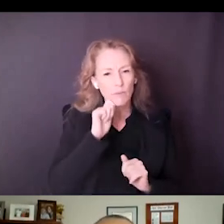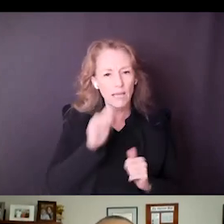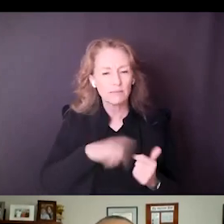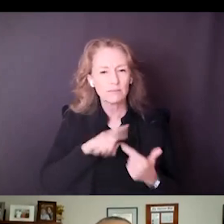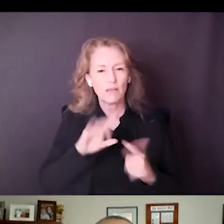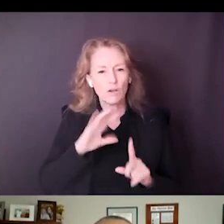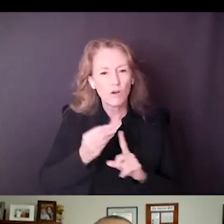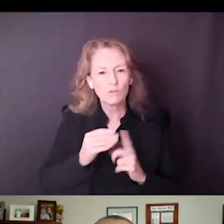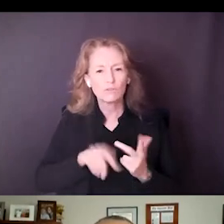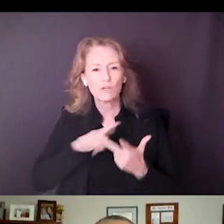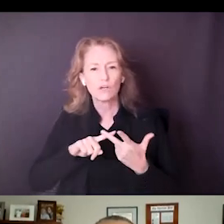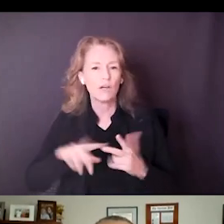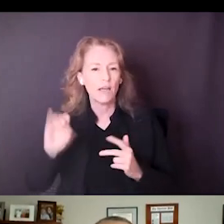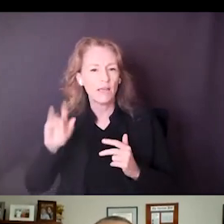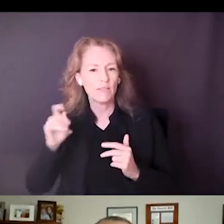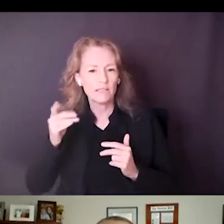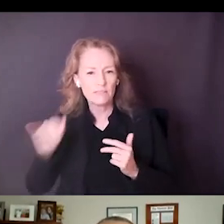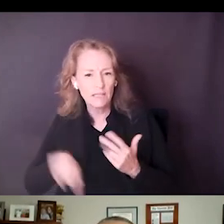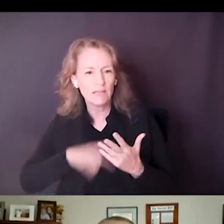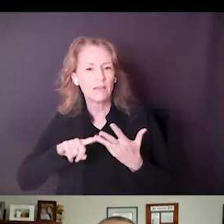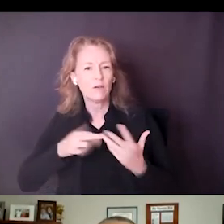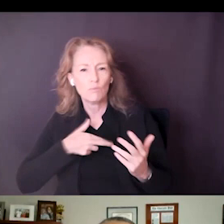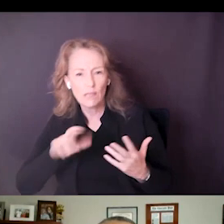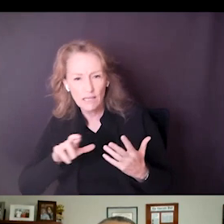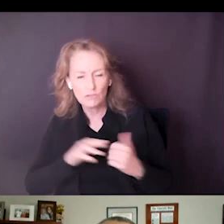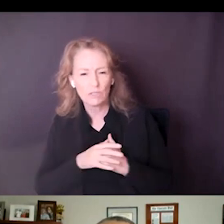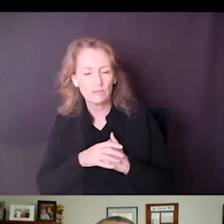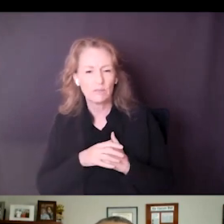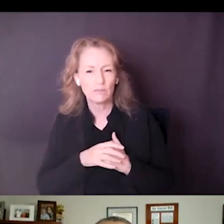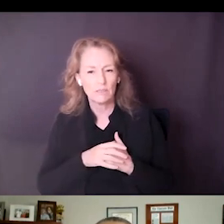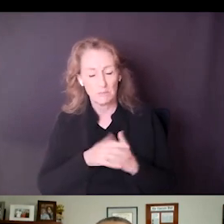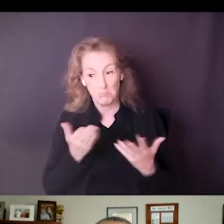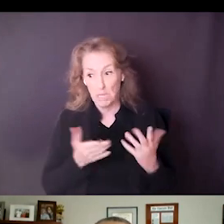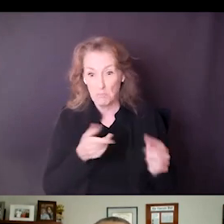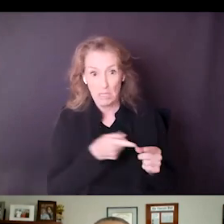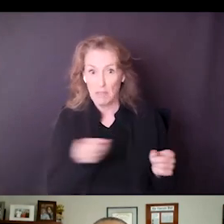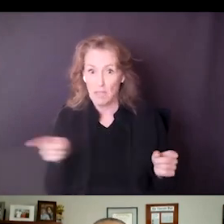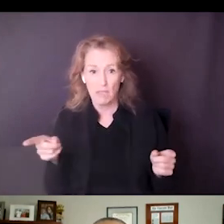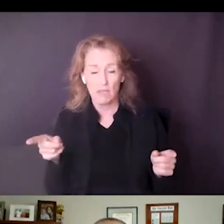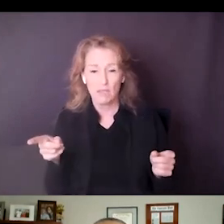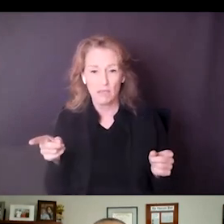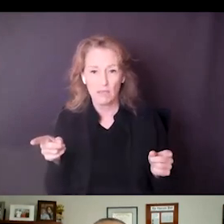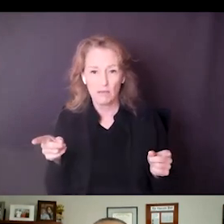PARTY OR RELIGION, PERHAPS THEY HAVE KNOWN IMMENSE